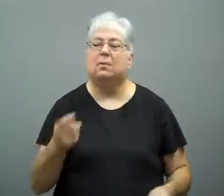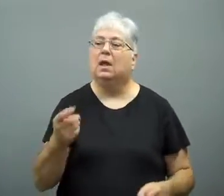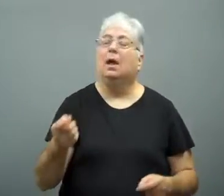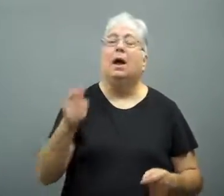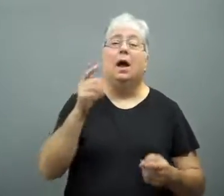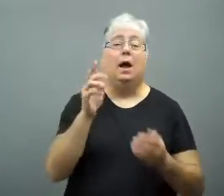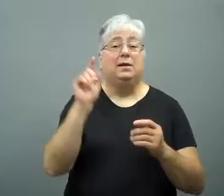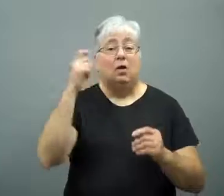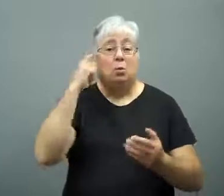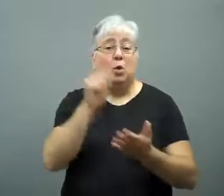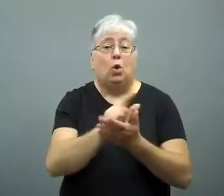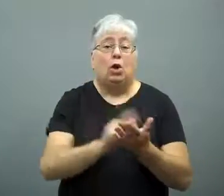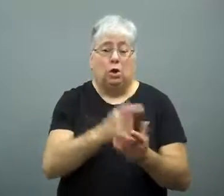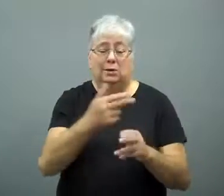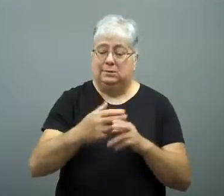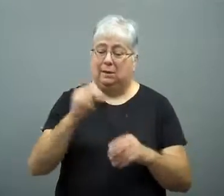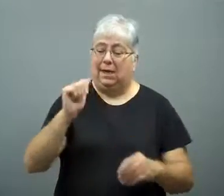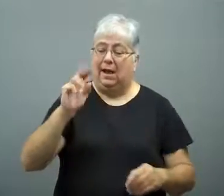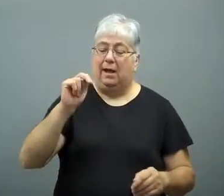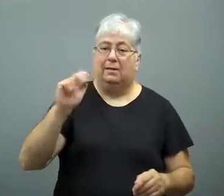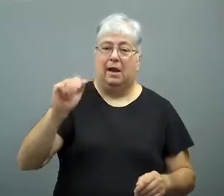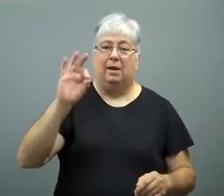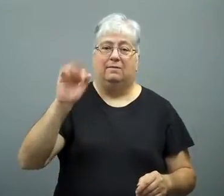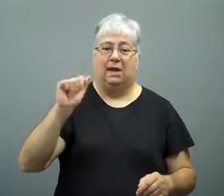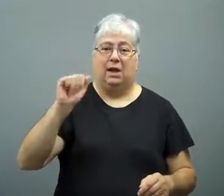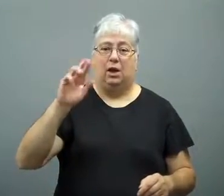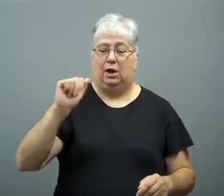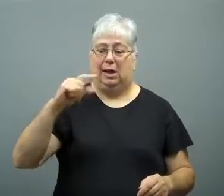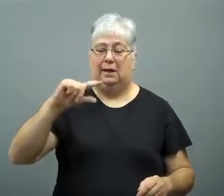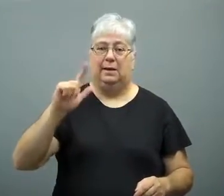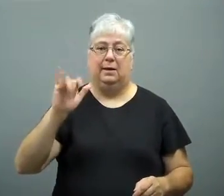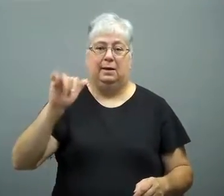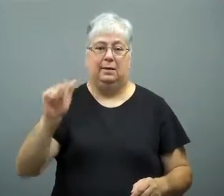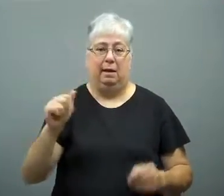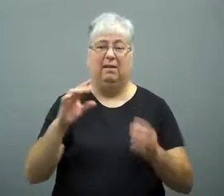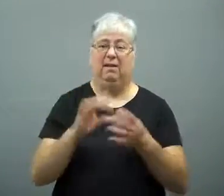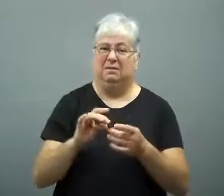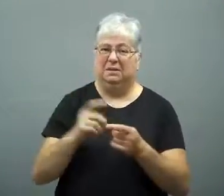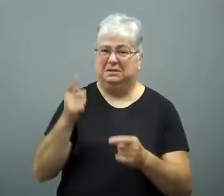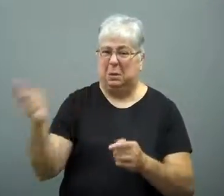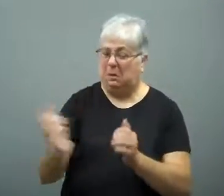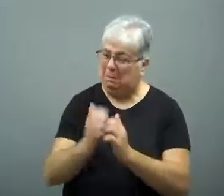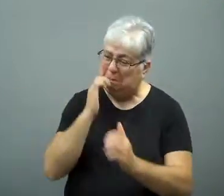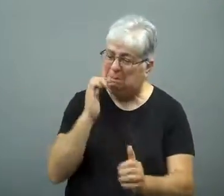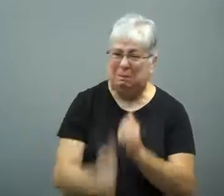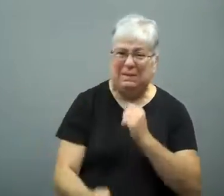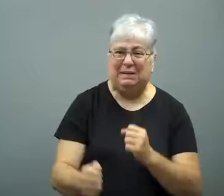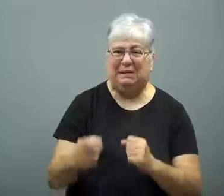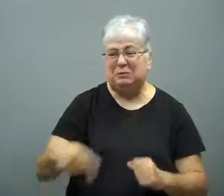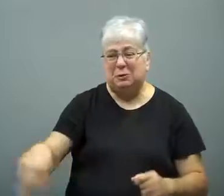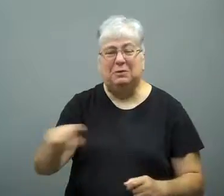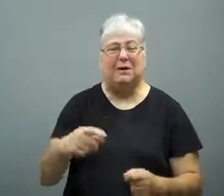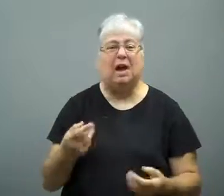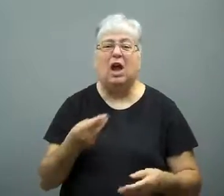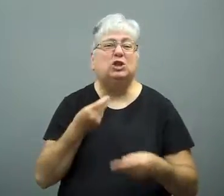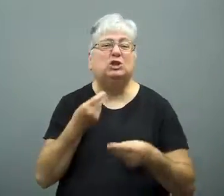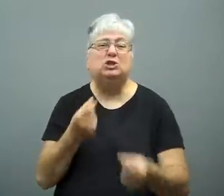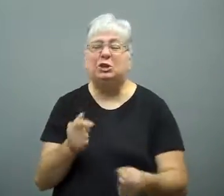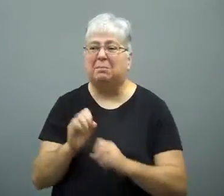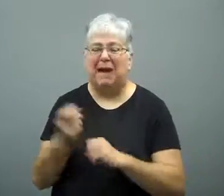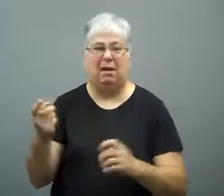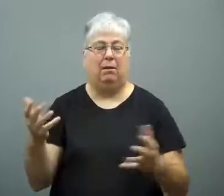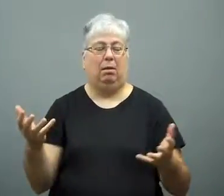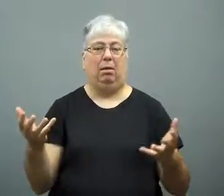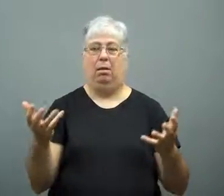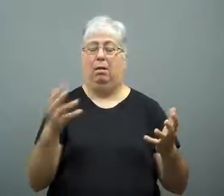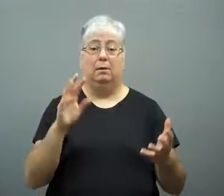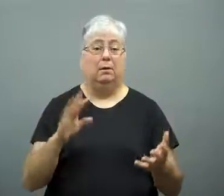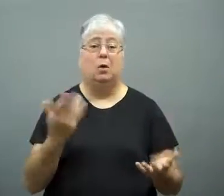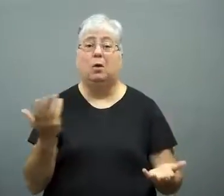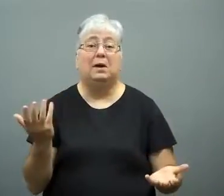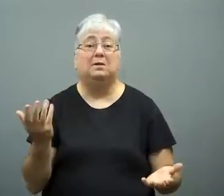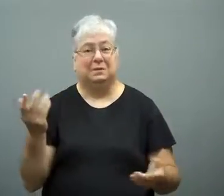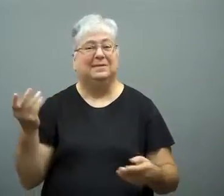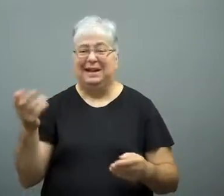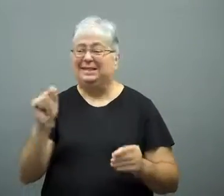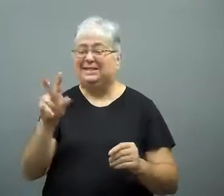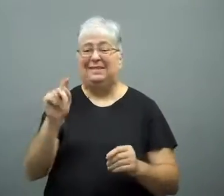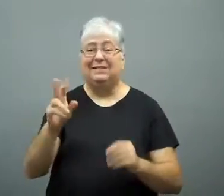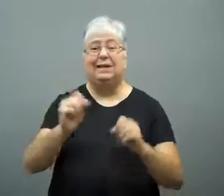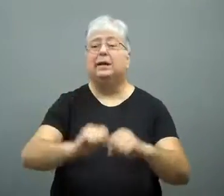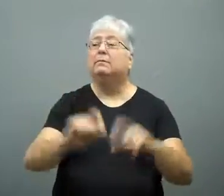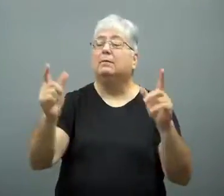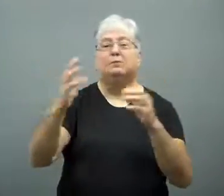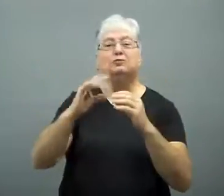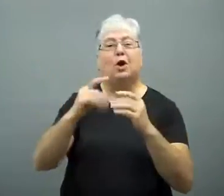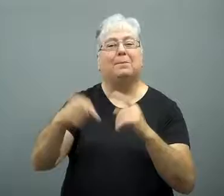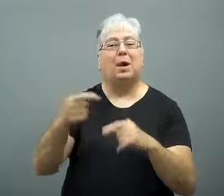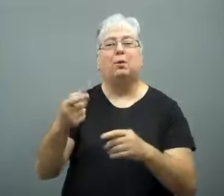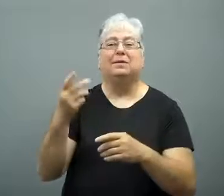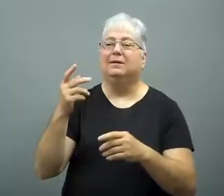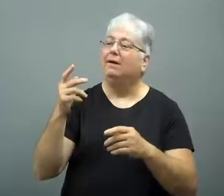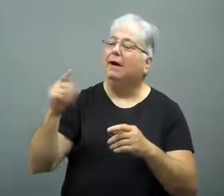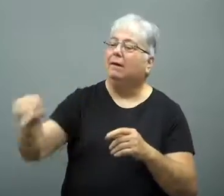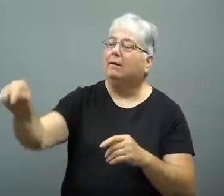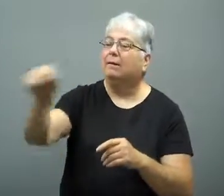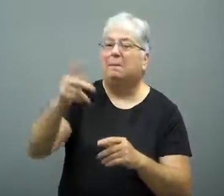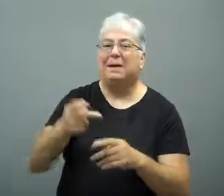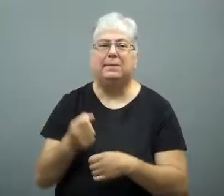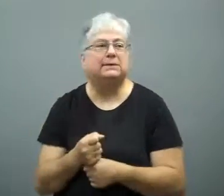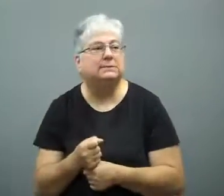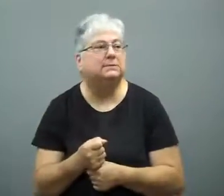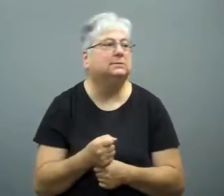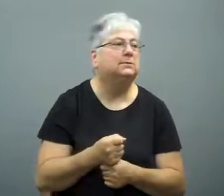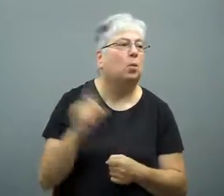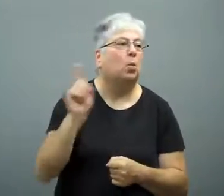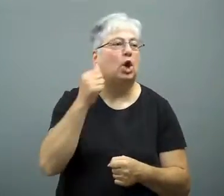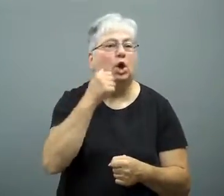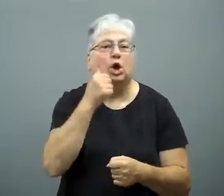Prosecutor Anna Faraglia said he was sadistic towards them.